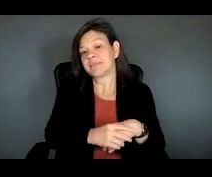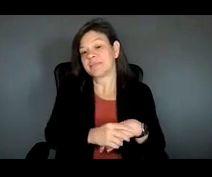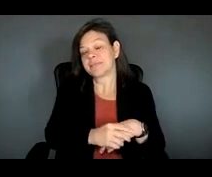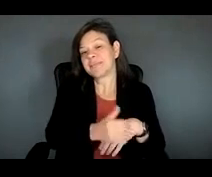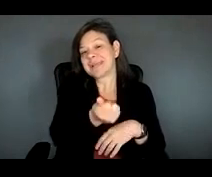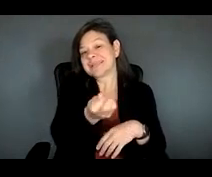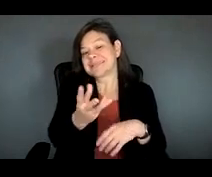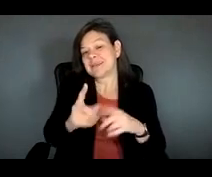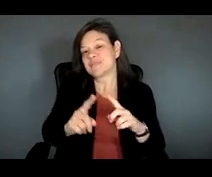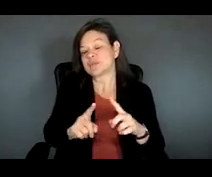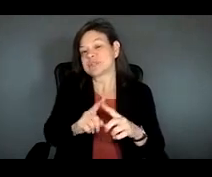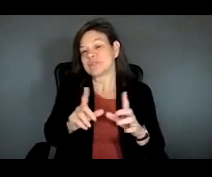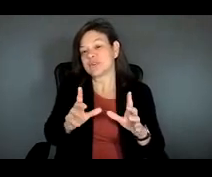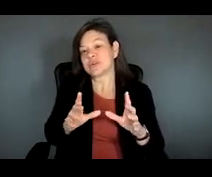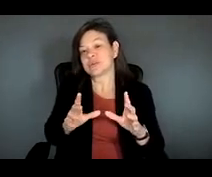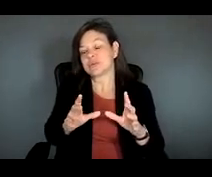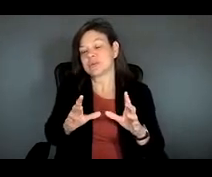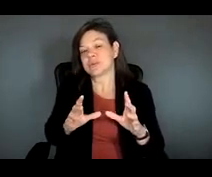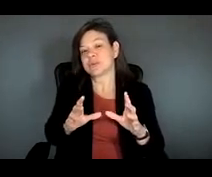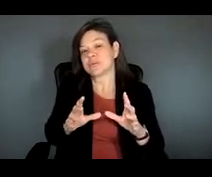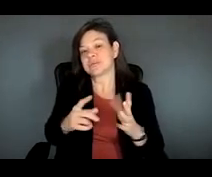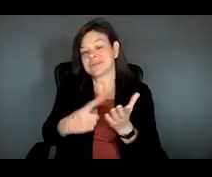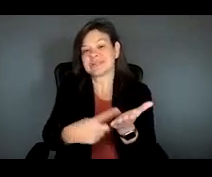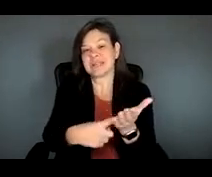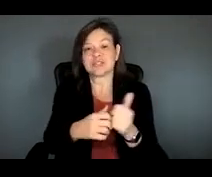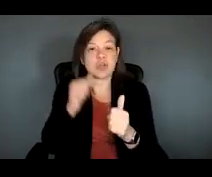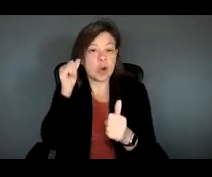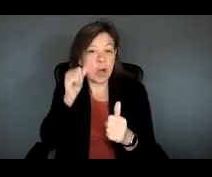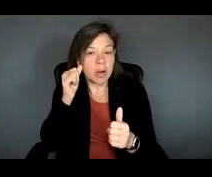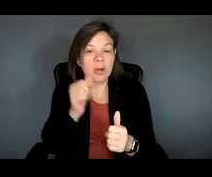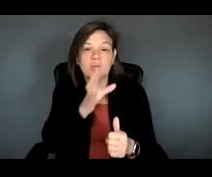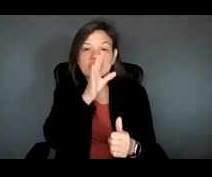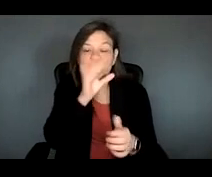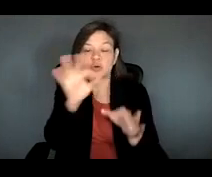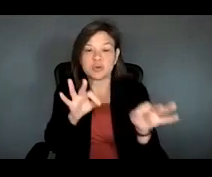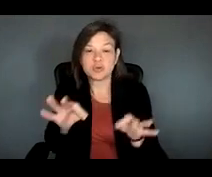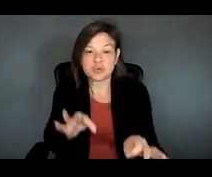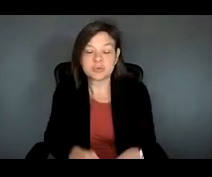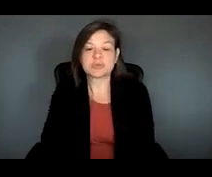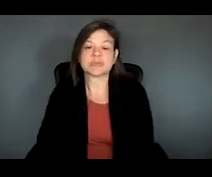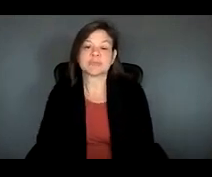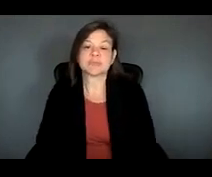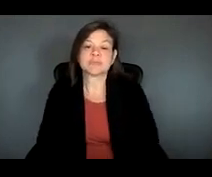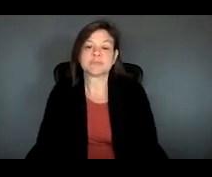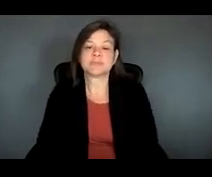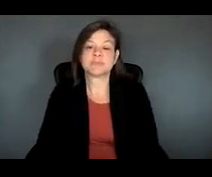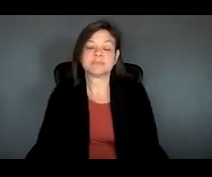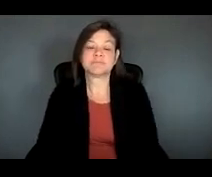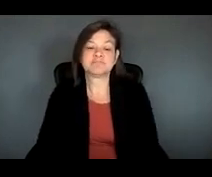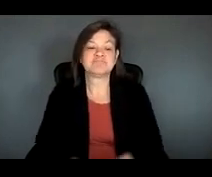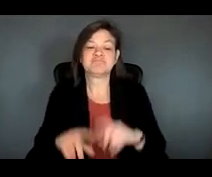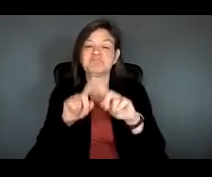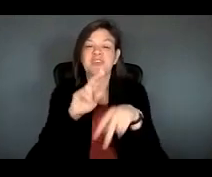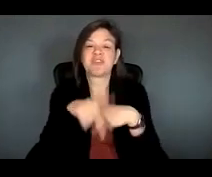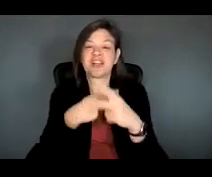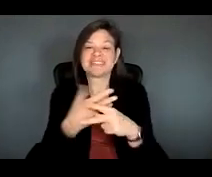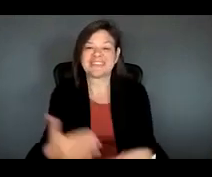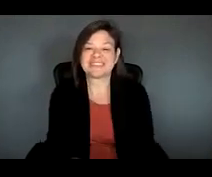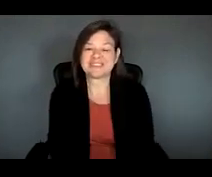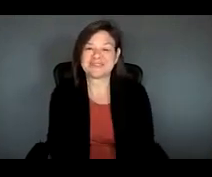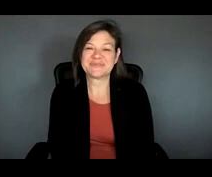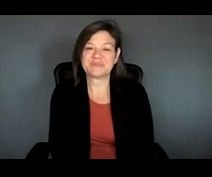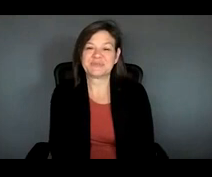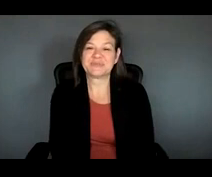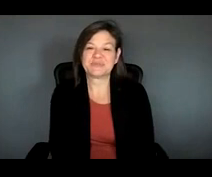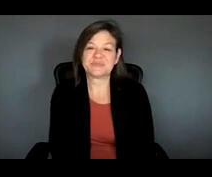takes on audio or verbal description. And all kinds of things. So, again, these are